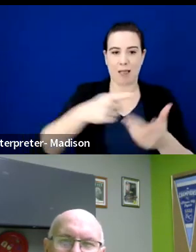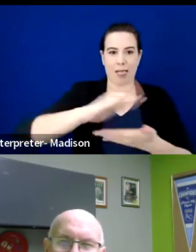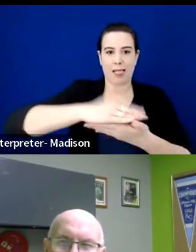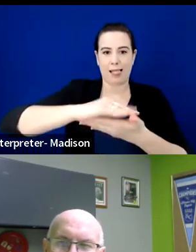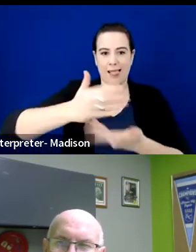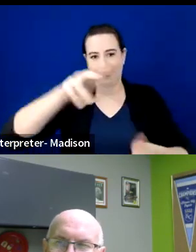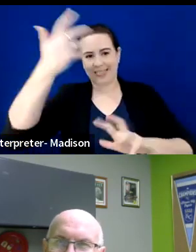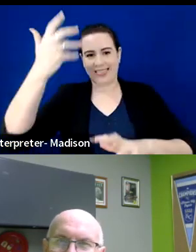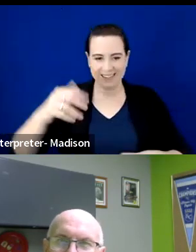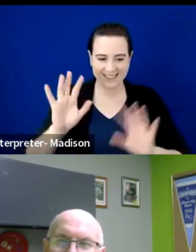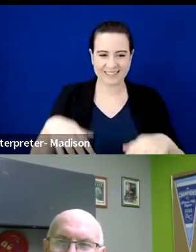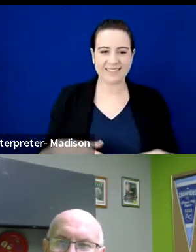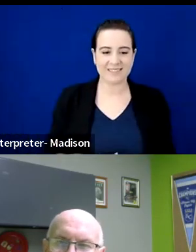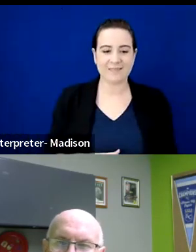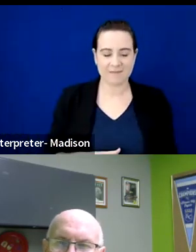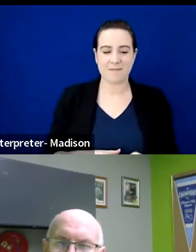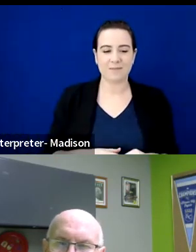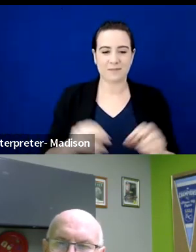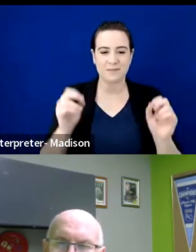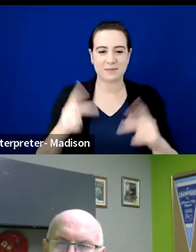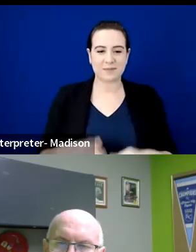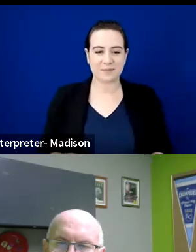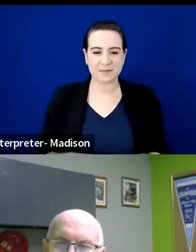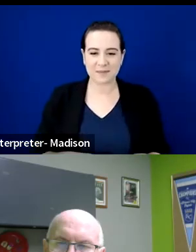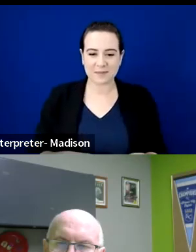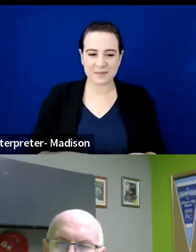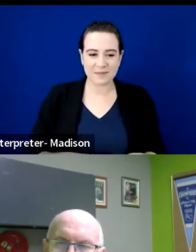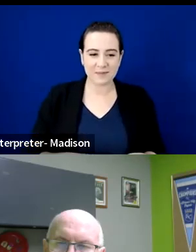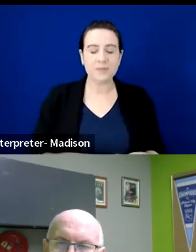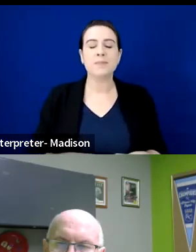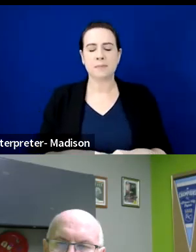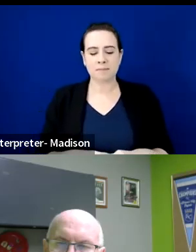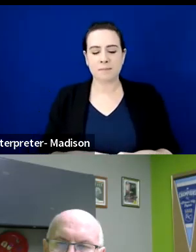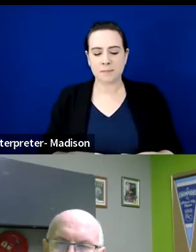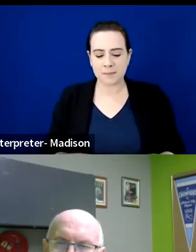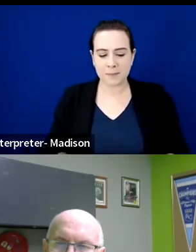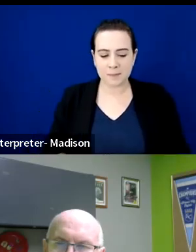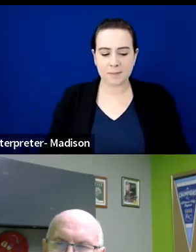Can you hear me? First of all, I want to make sure. Okay.